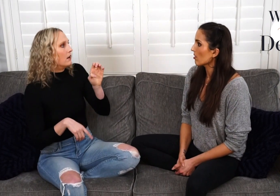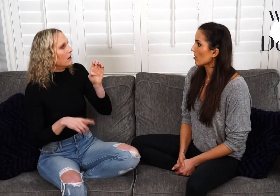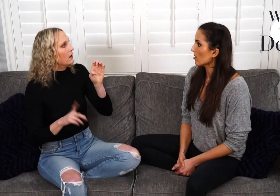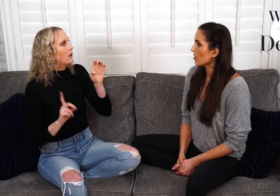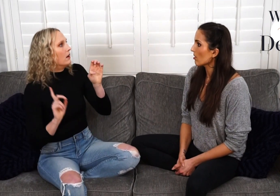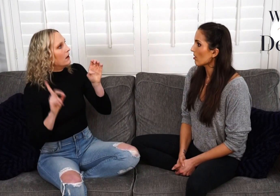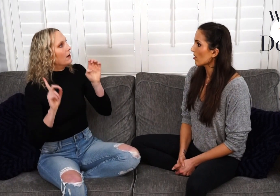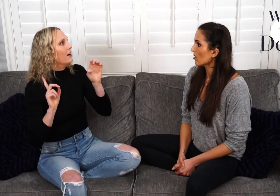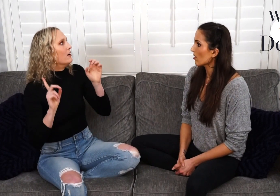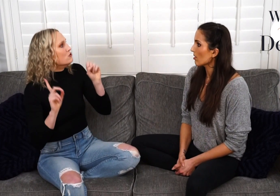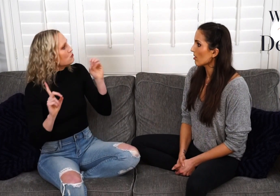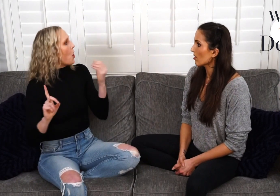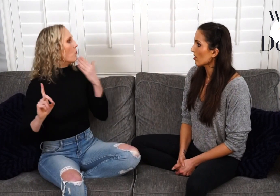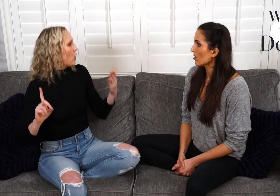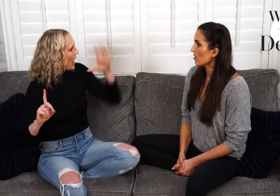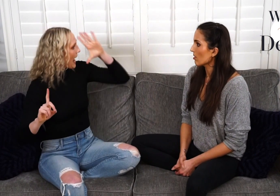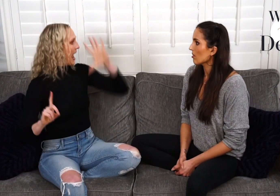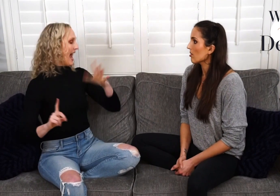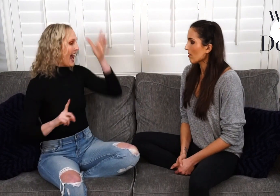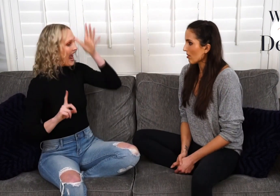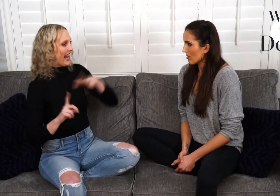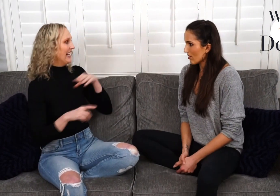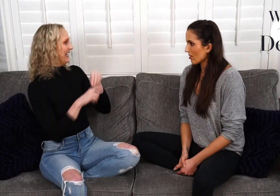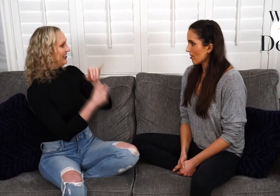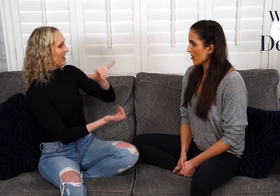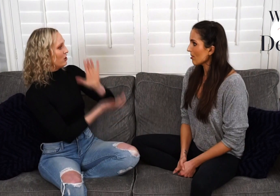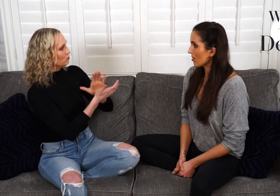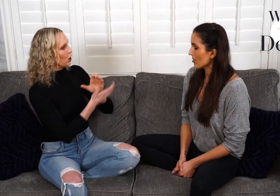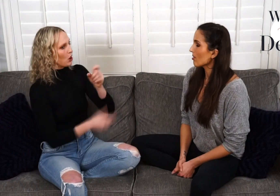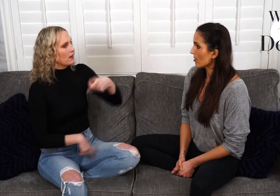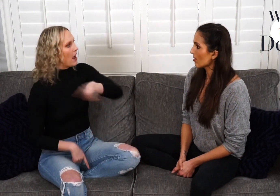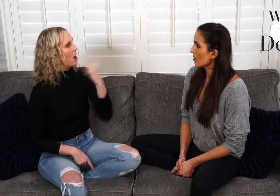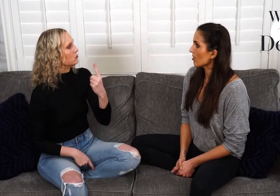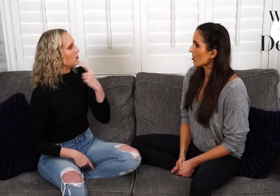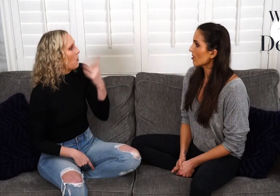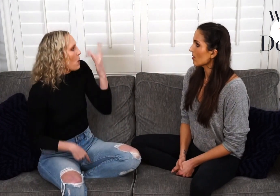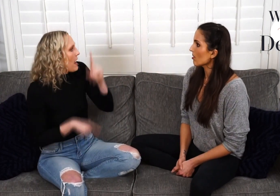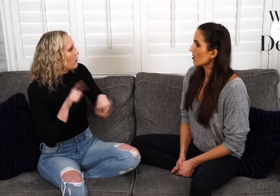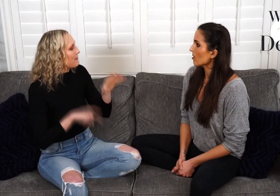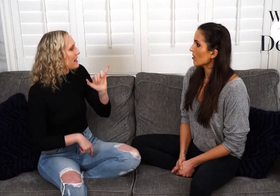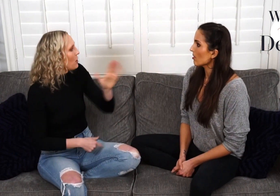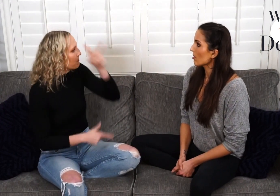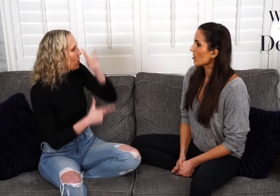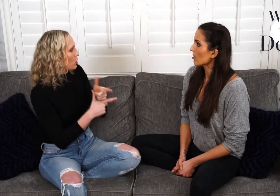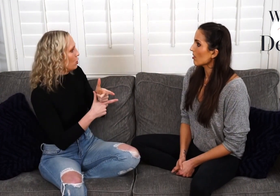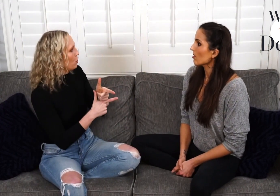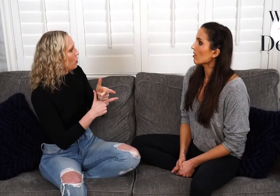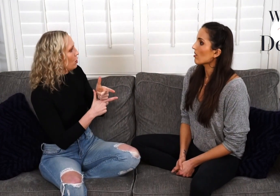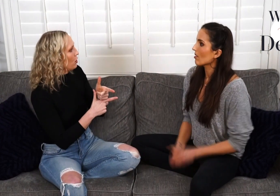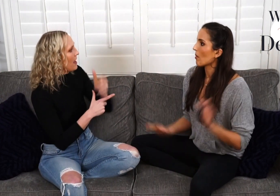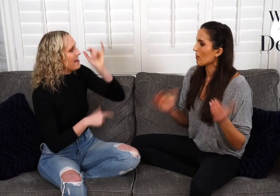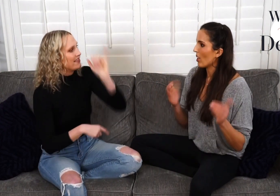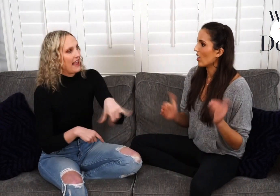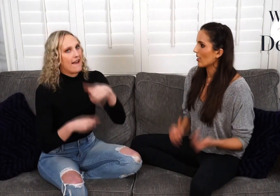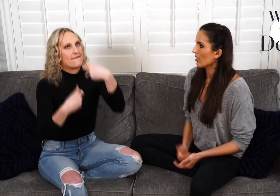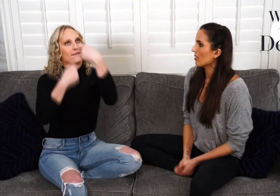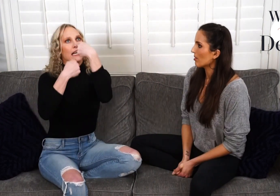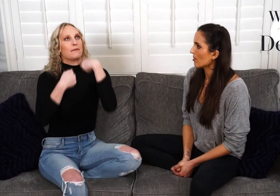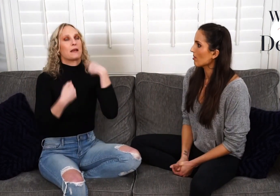to be the you know, the such a good guy, and in my school and so everyone would always say why can't you be like your brother and that fed me